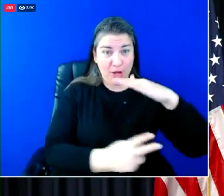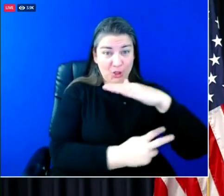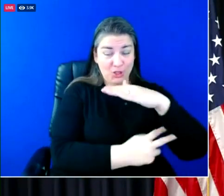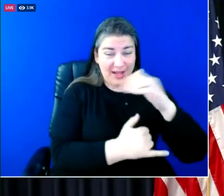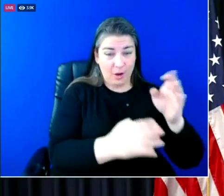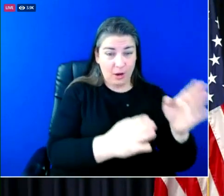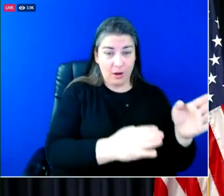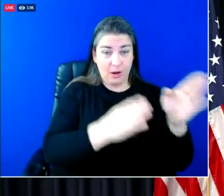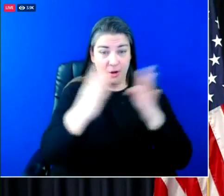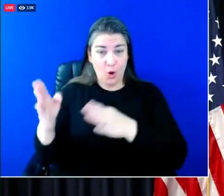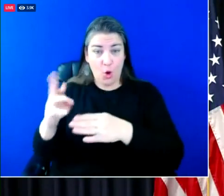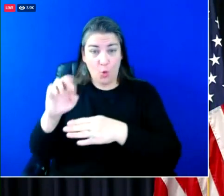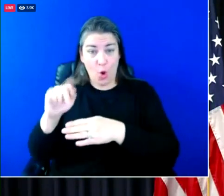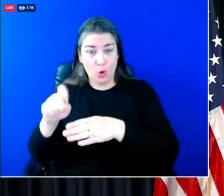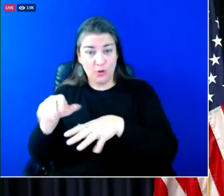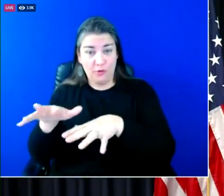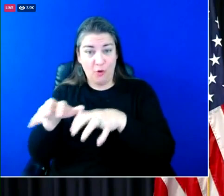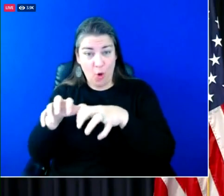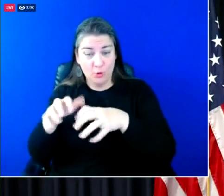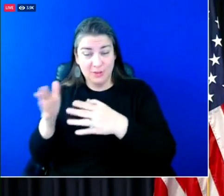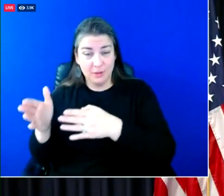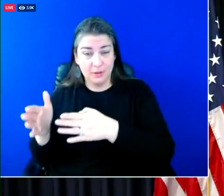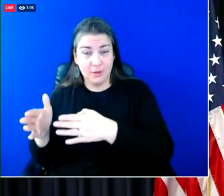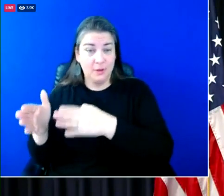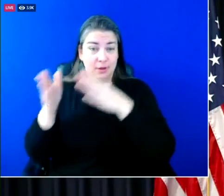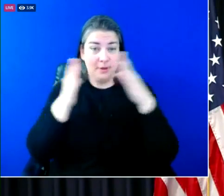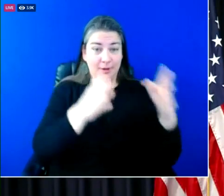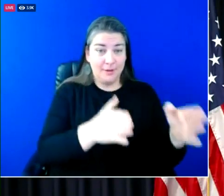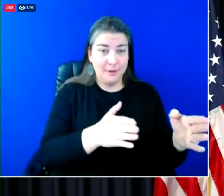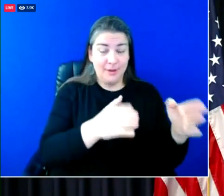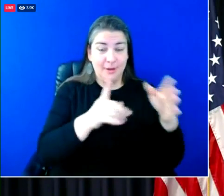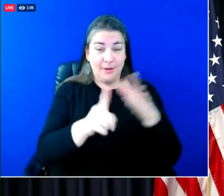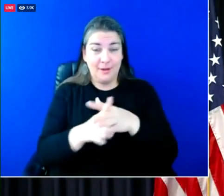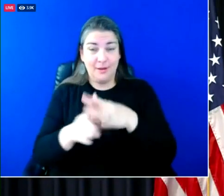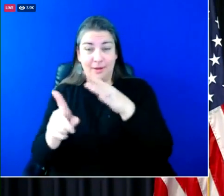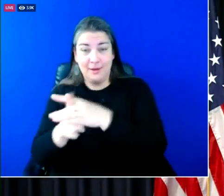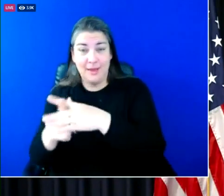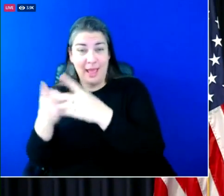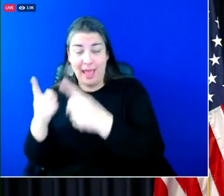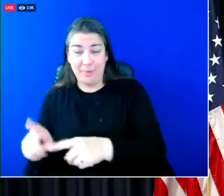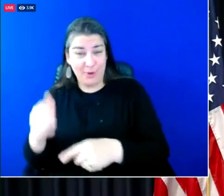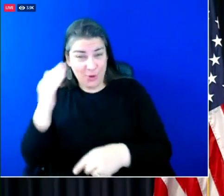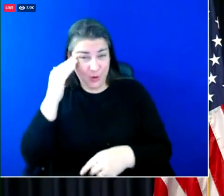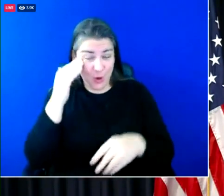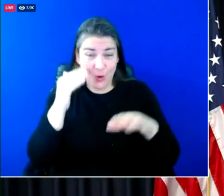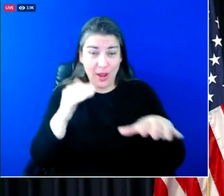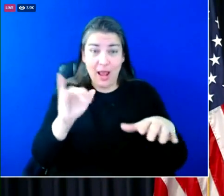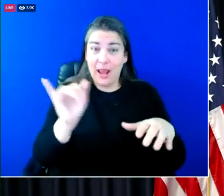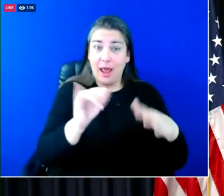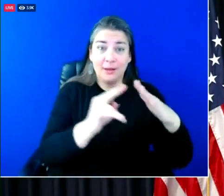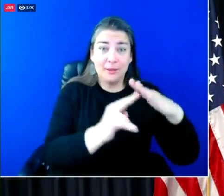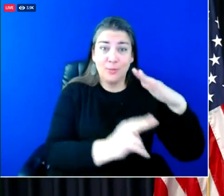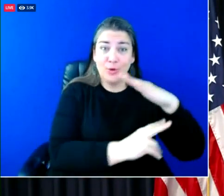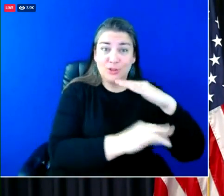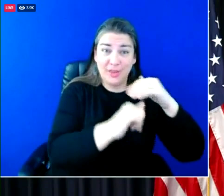is just like that accident that happened on the Brent Spence that everybody makes it out. Okay. And that's what we want to see at the end